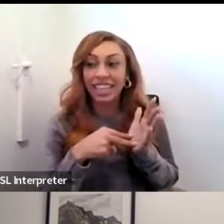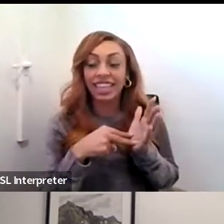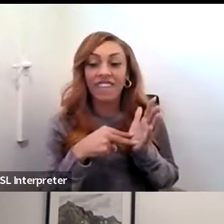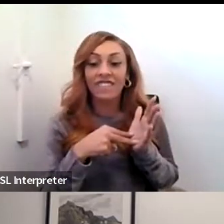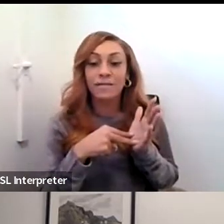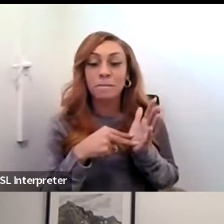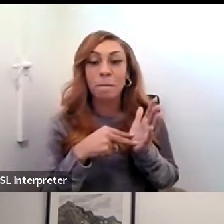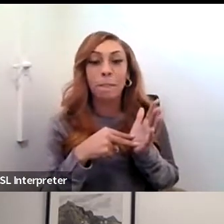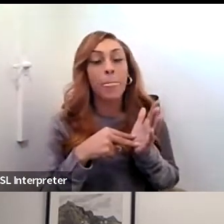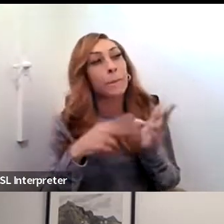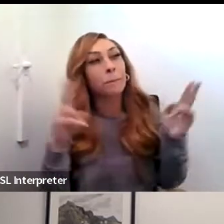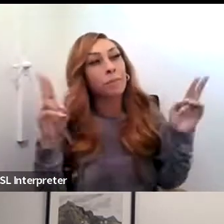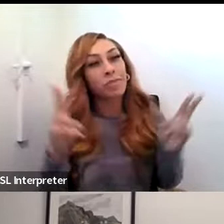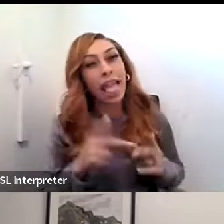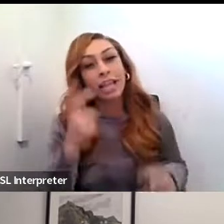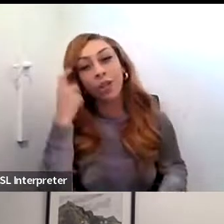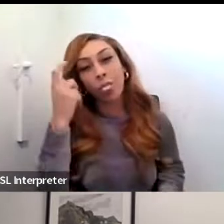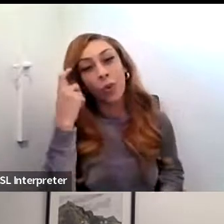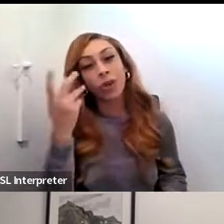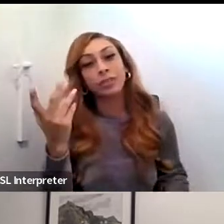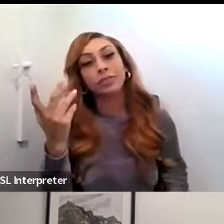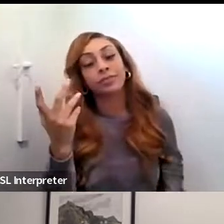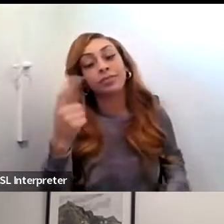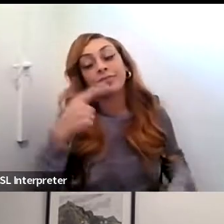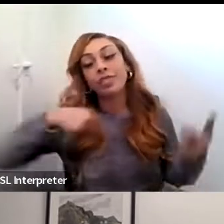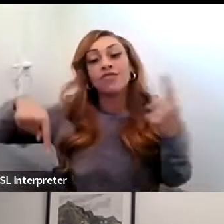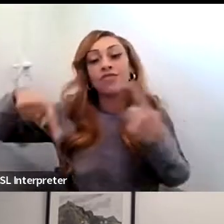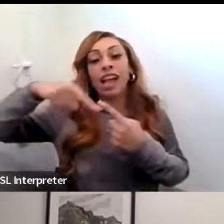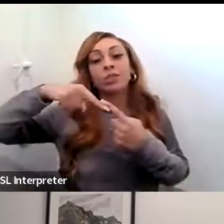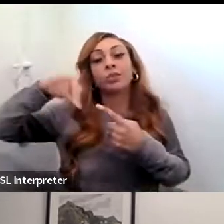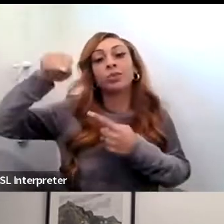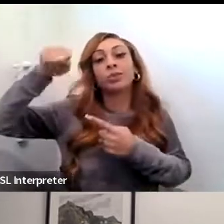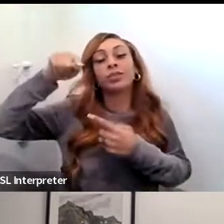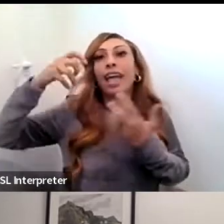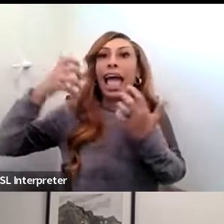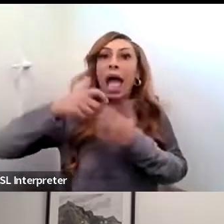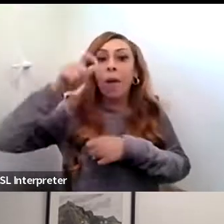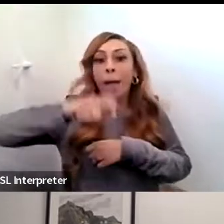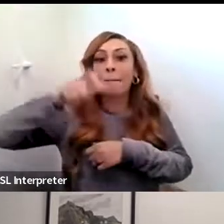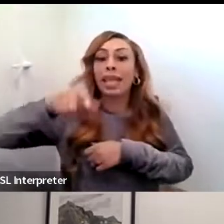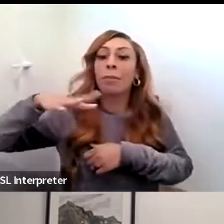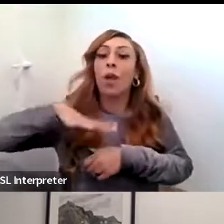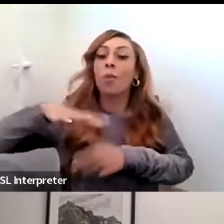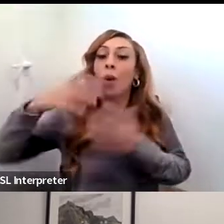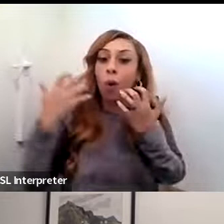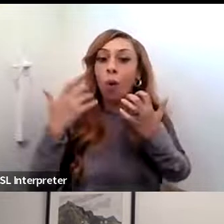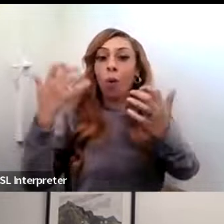and less thought seems to have been put around that wrap-around, and how people want audiences to engage with it, and with each other.